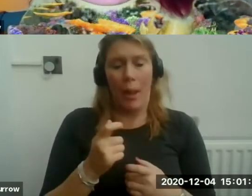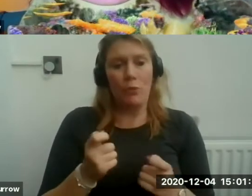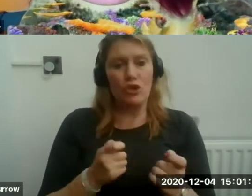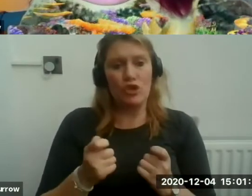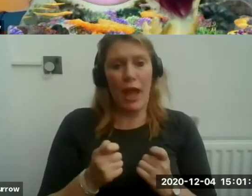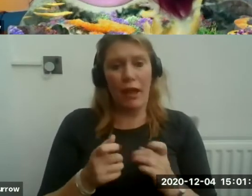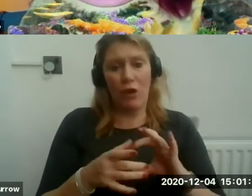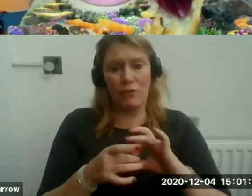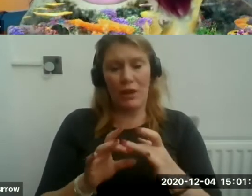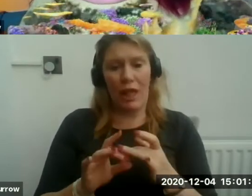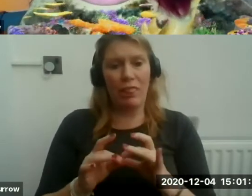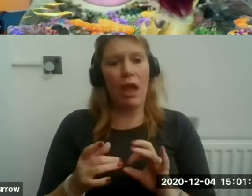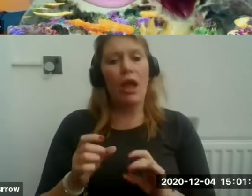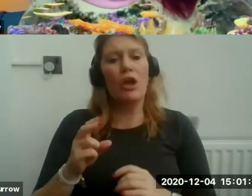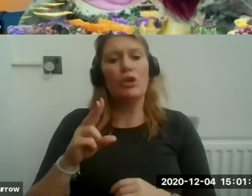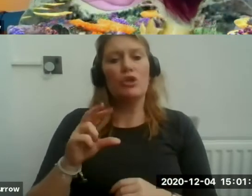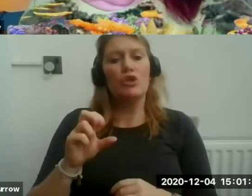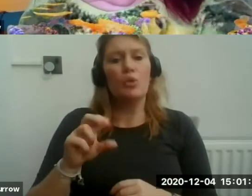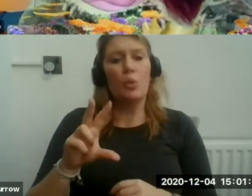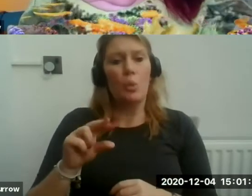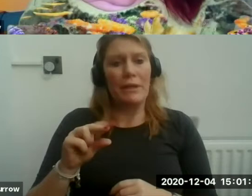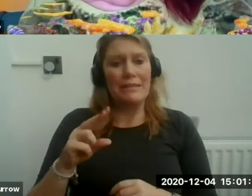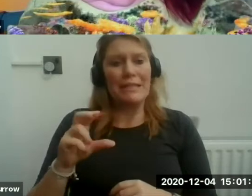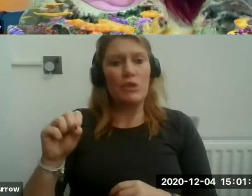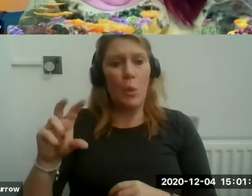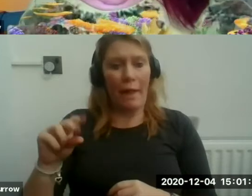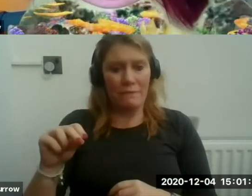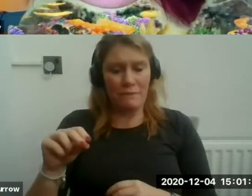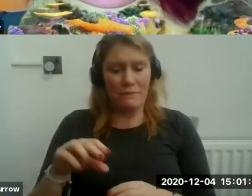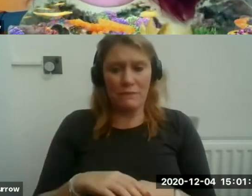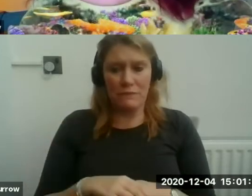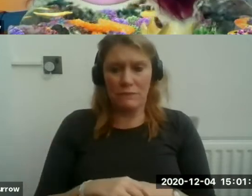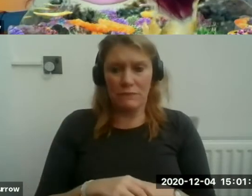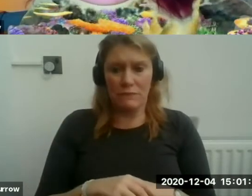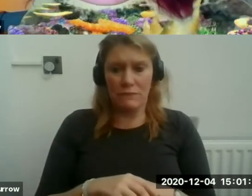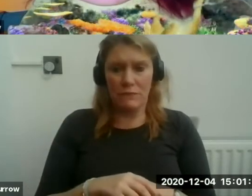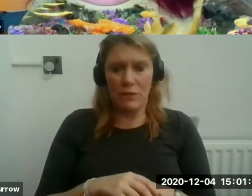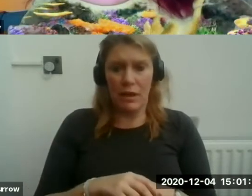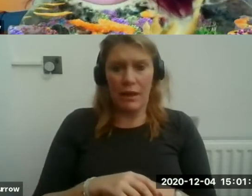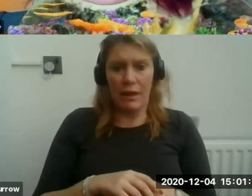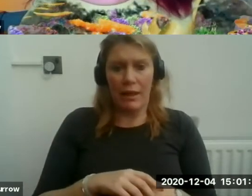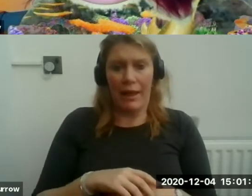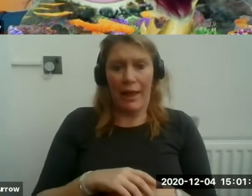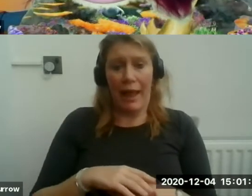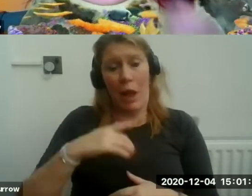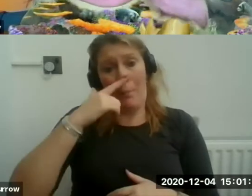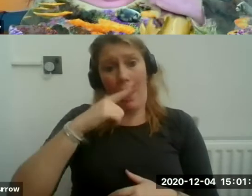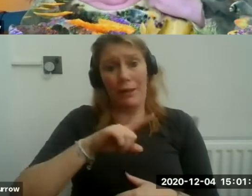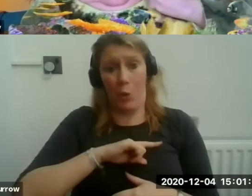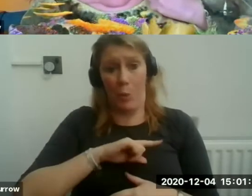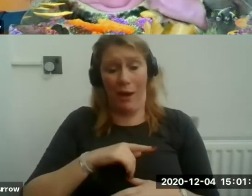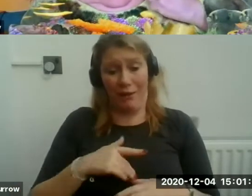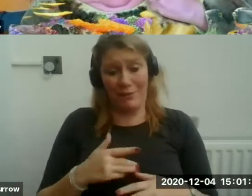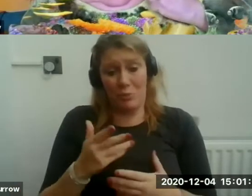position of being able to conduct this discussion this afternoon while Ju and